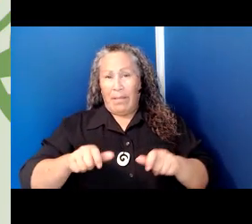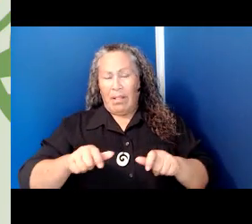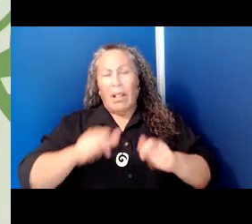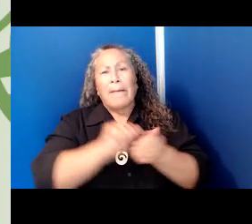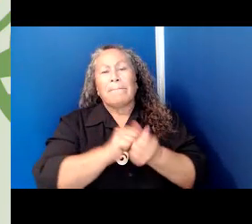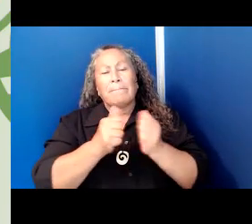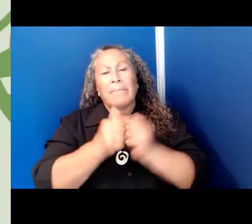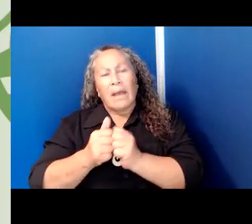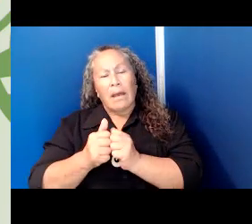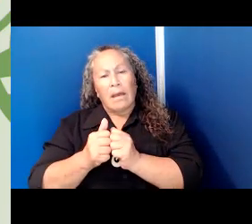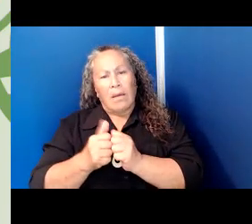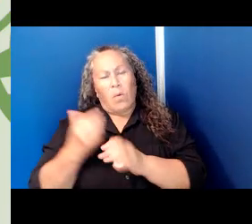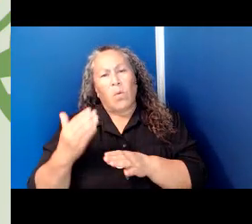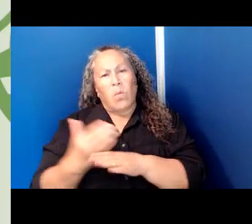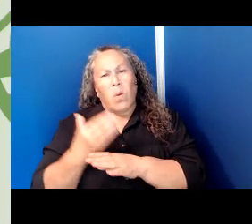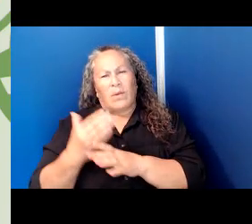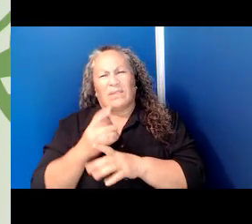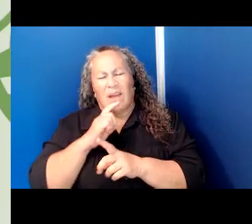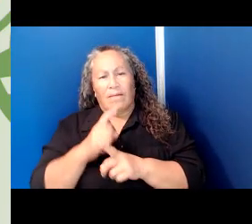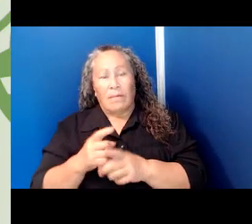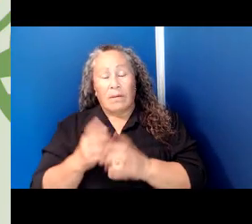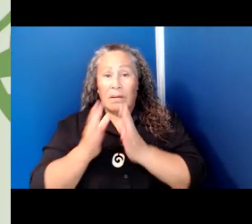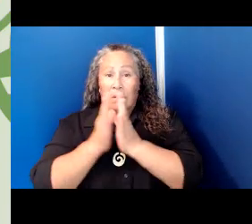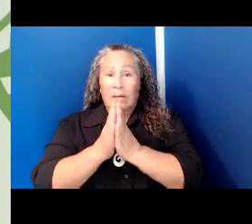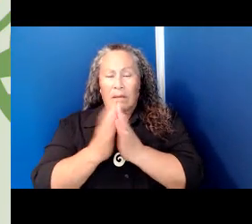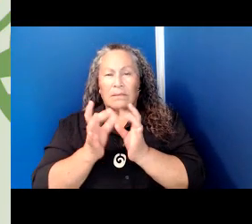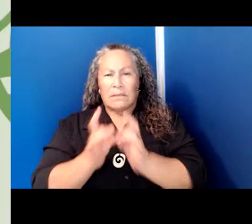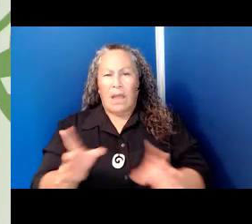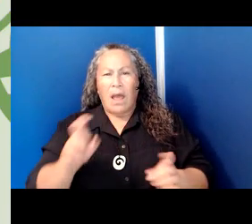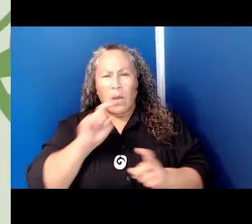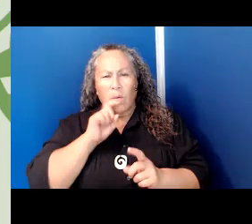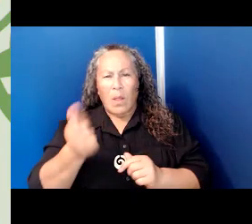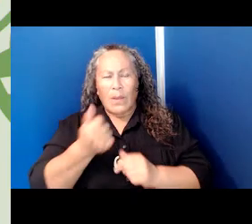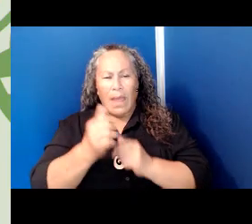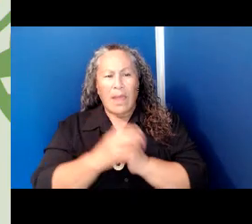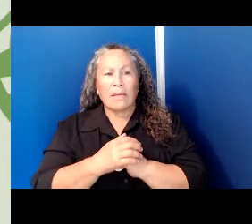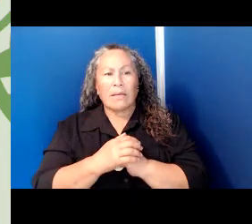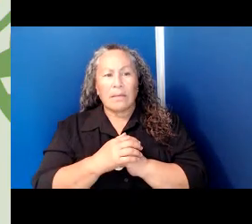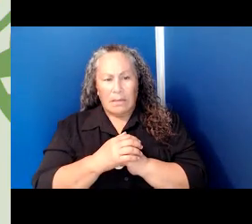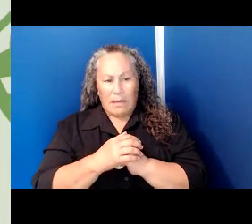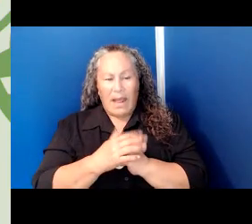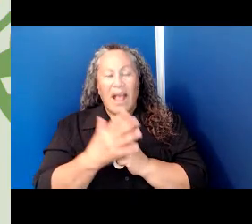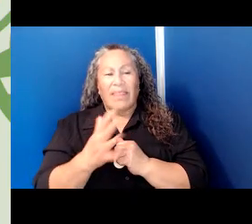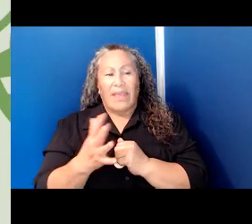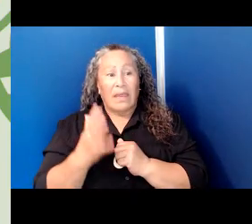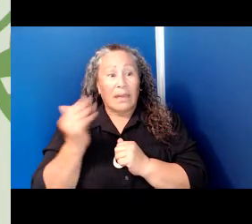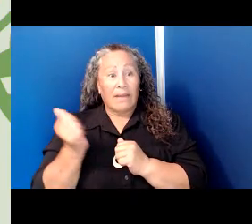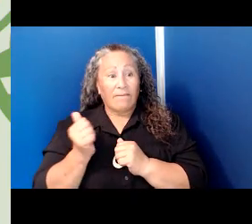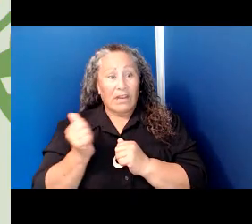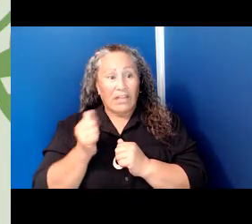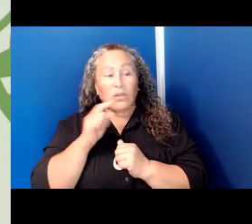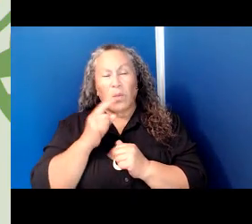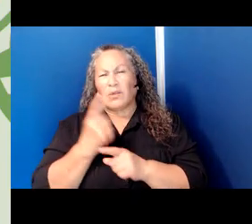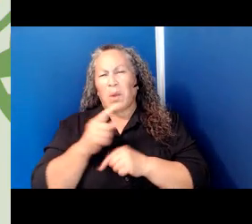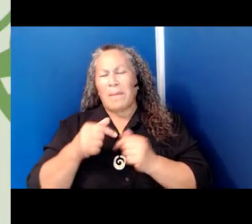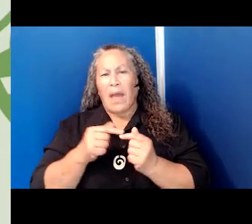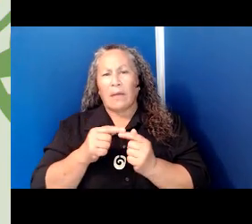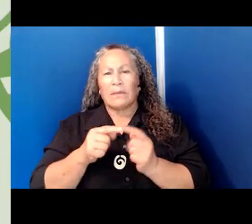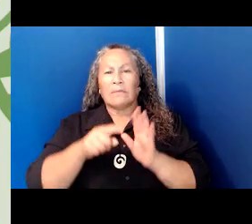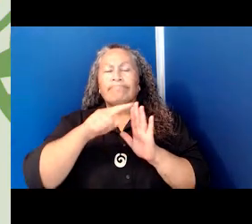I will start us with an opening karakia, and then I'll talk through some housekeeping and then pass over to the speakers for the day.